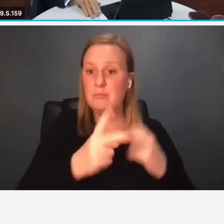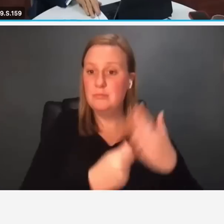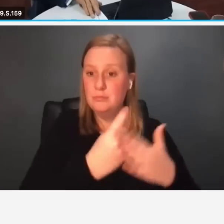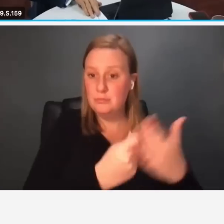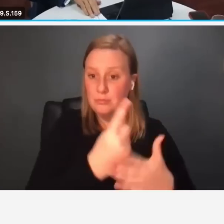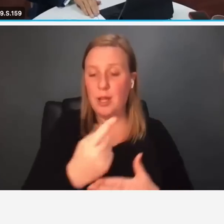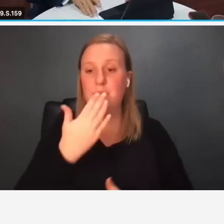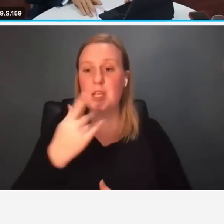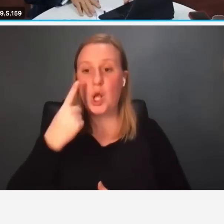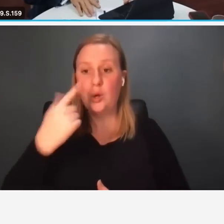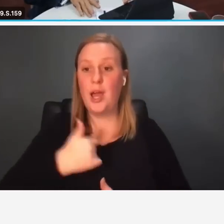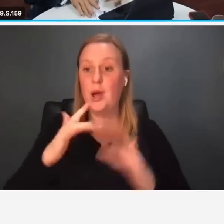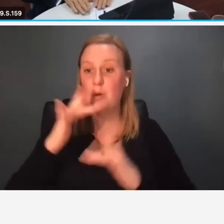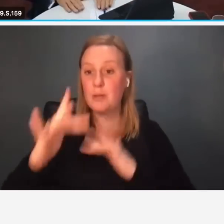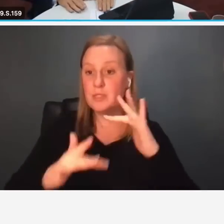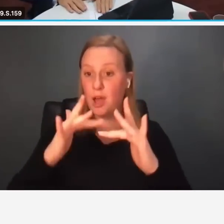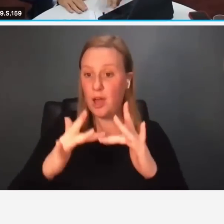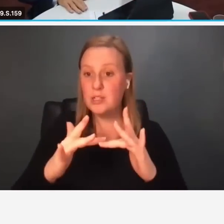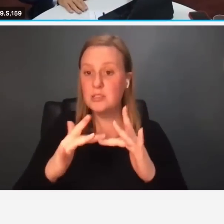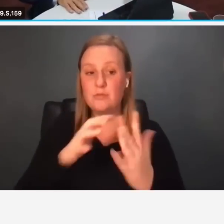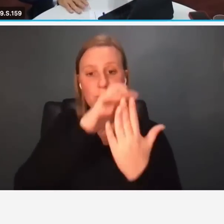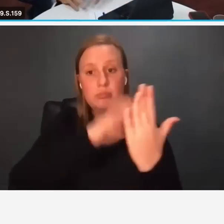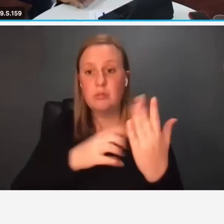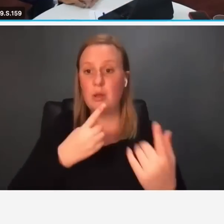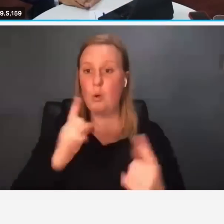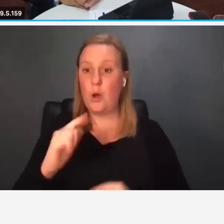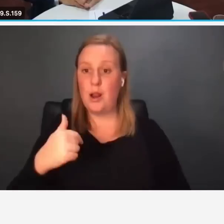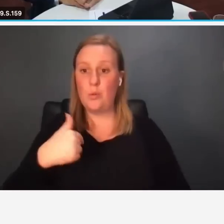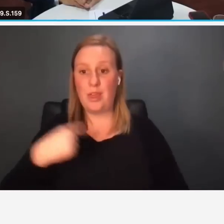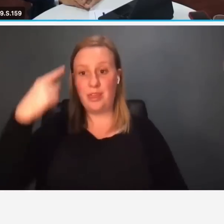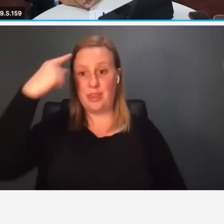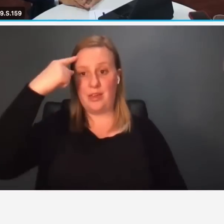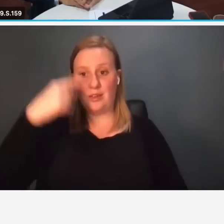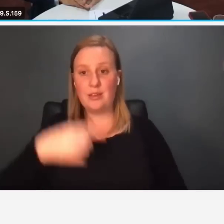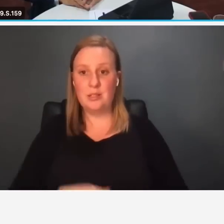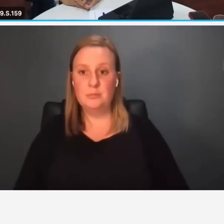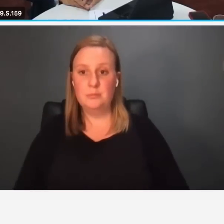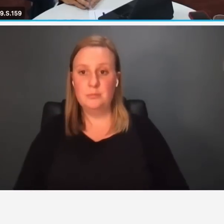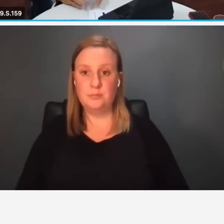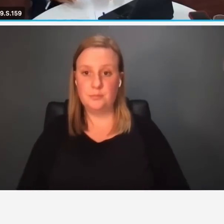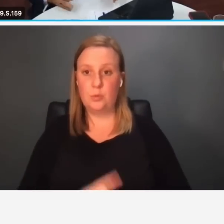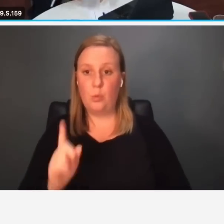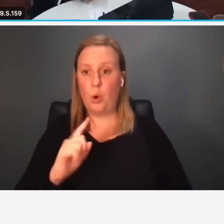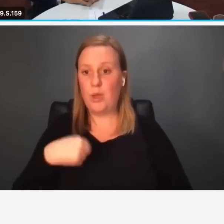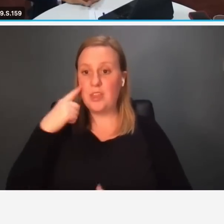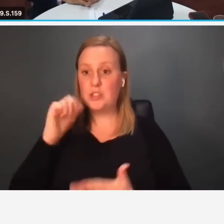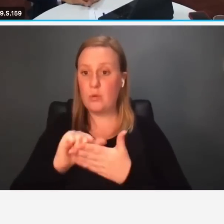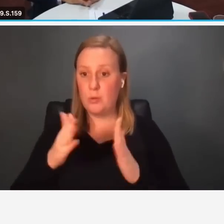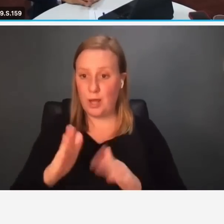what we think is the right approach there. But I won't labour the point too much but just to make it really clear the two hour award minimum does